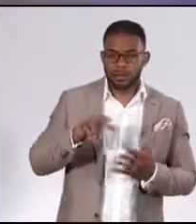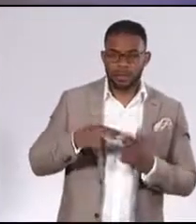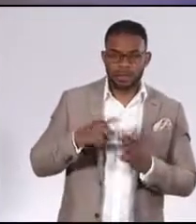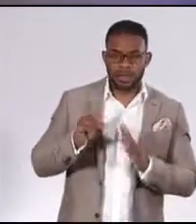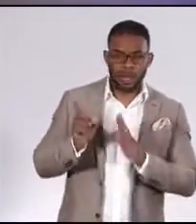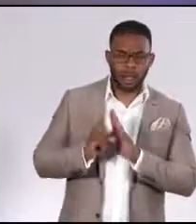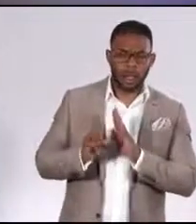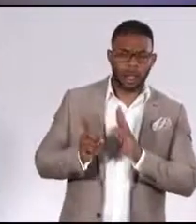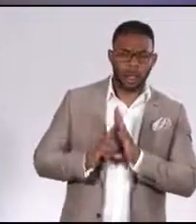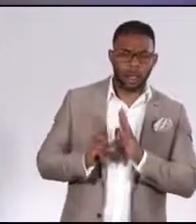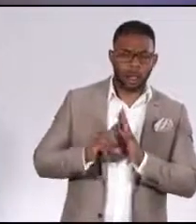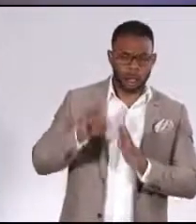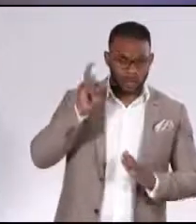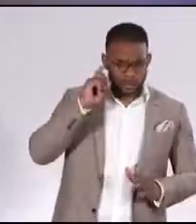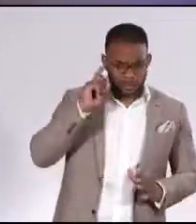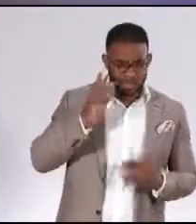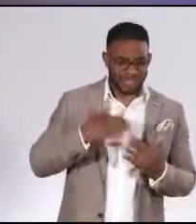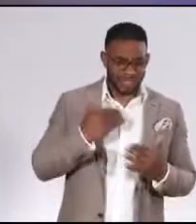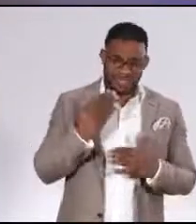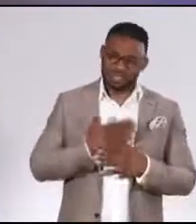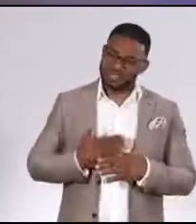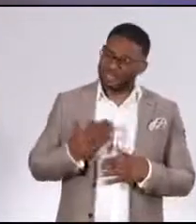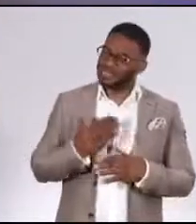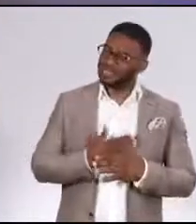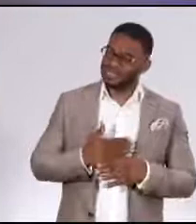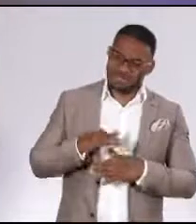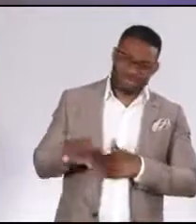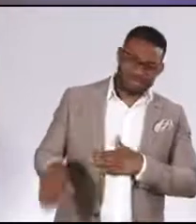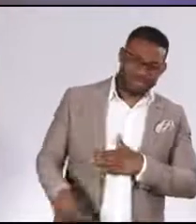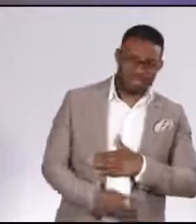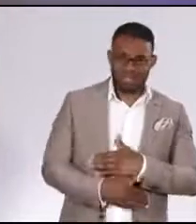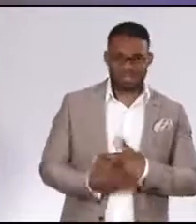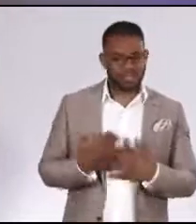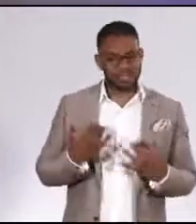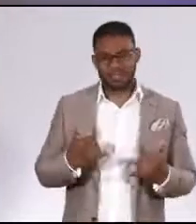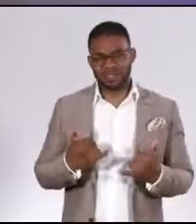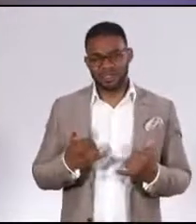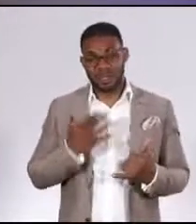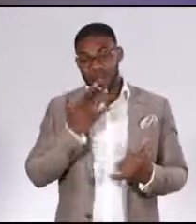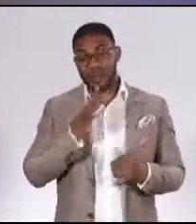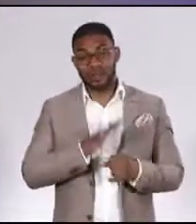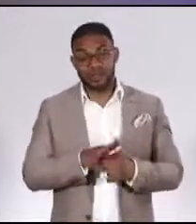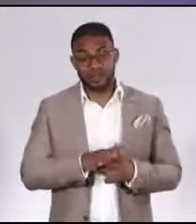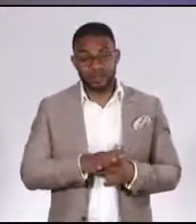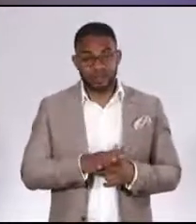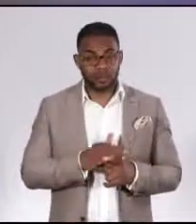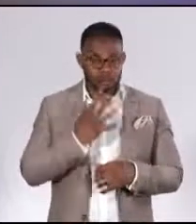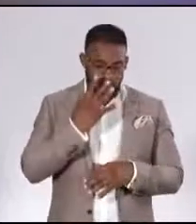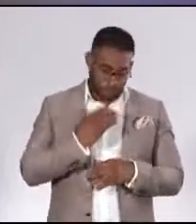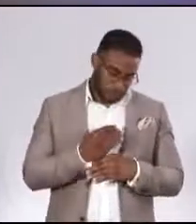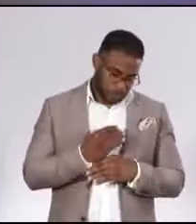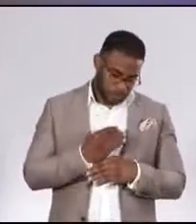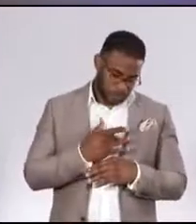even though it would bother me at night, I still was lucky enough that I could sleep, and usually I just ignored it.